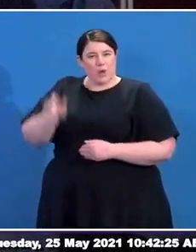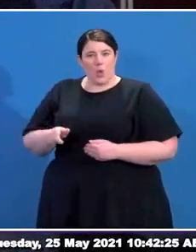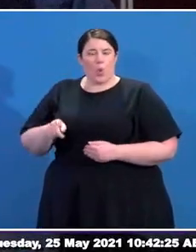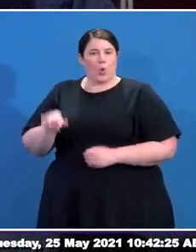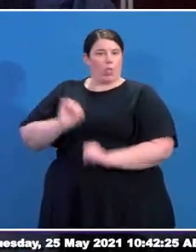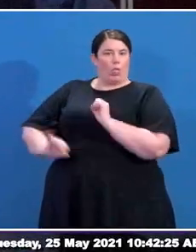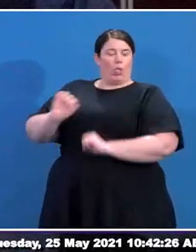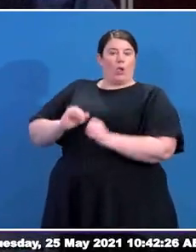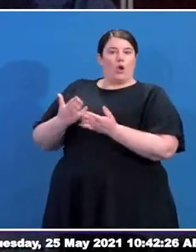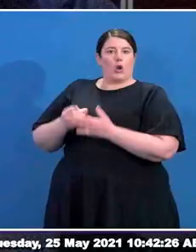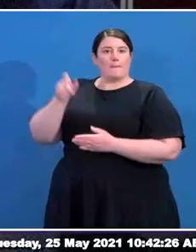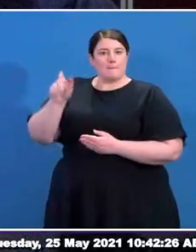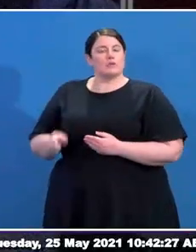by those sorts of behaviours.